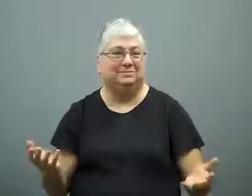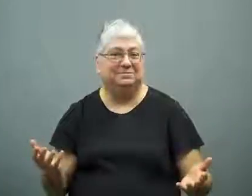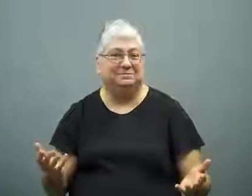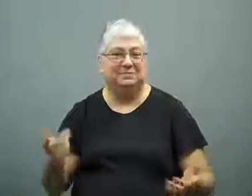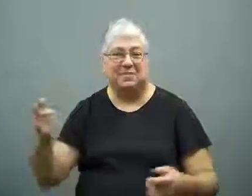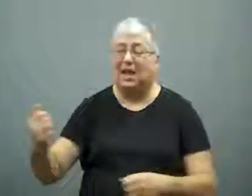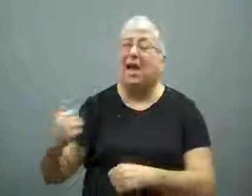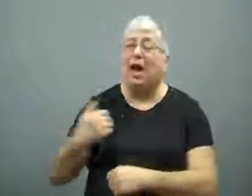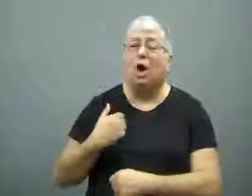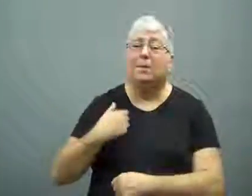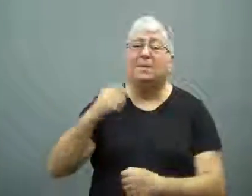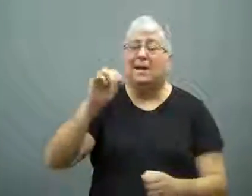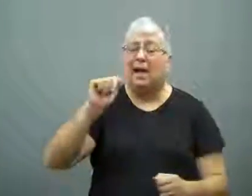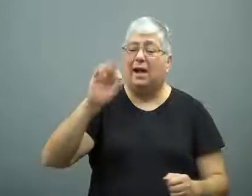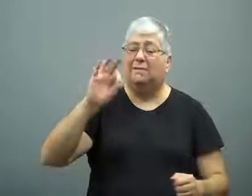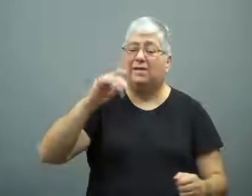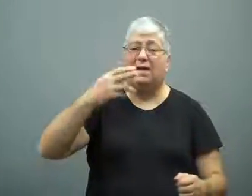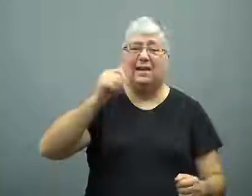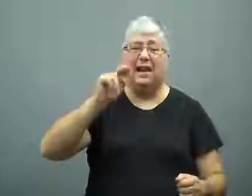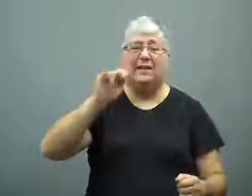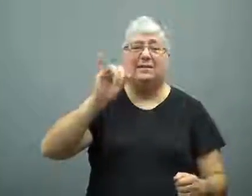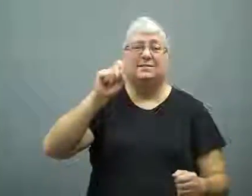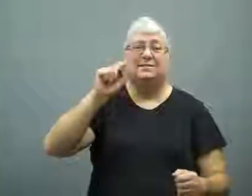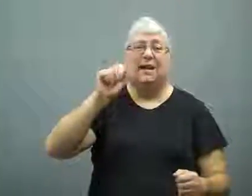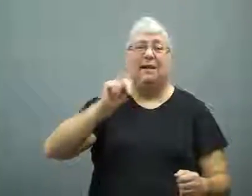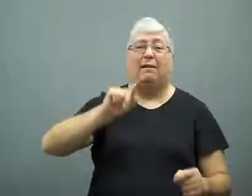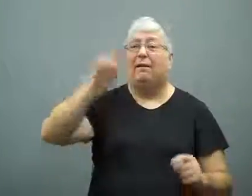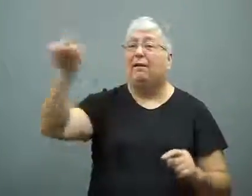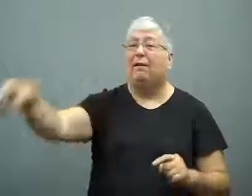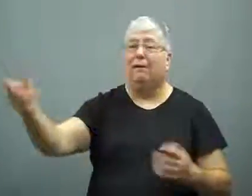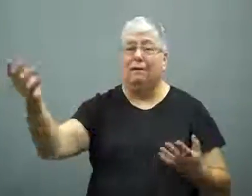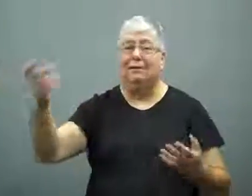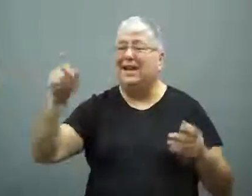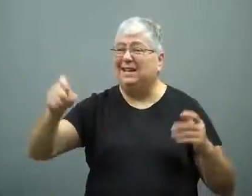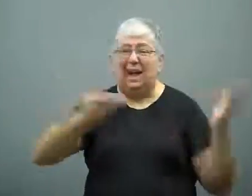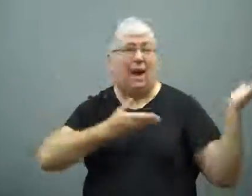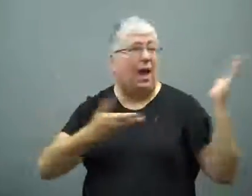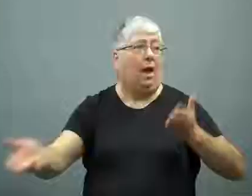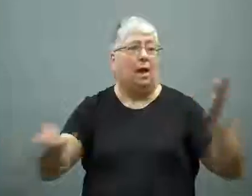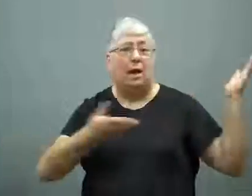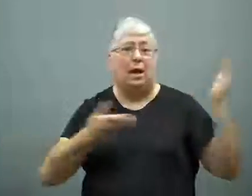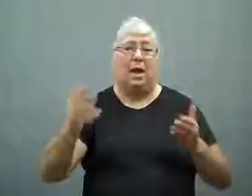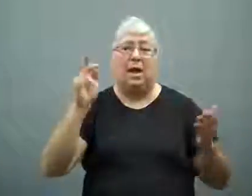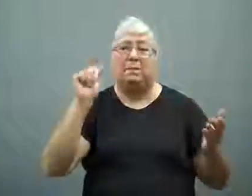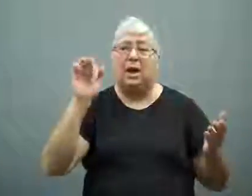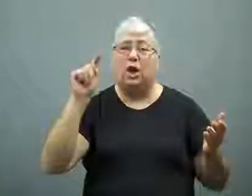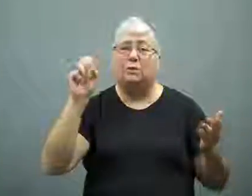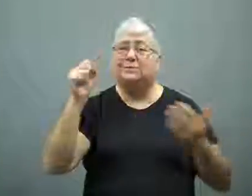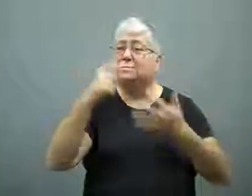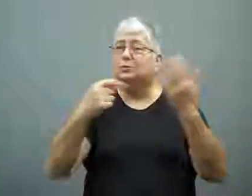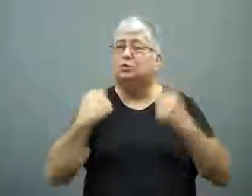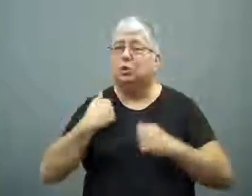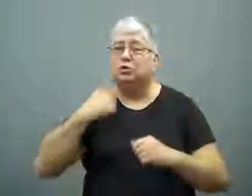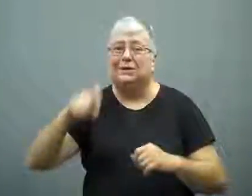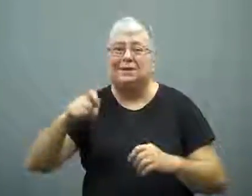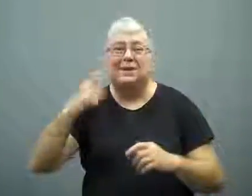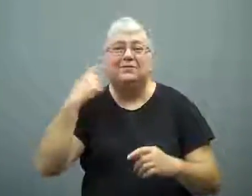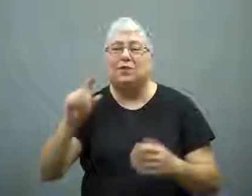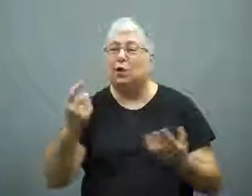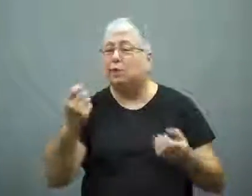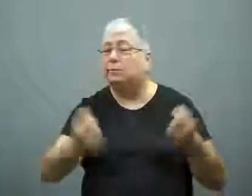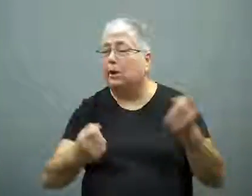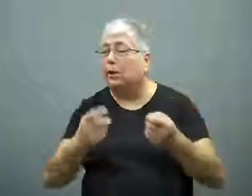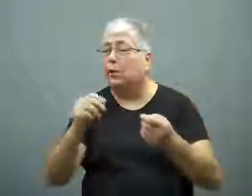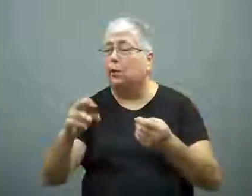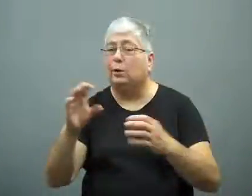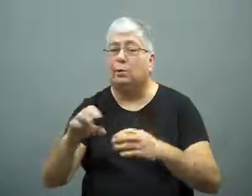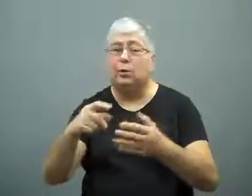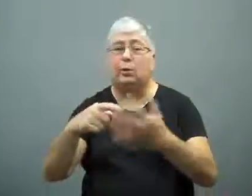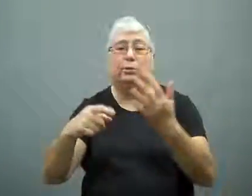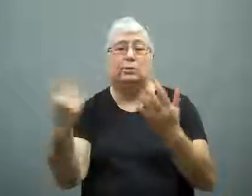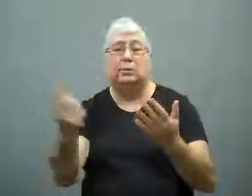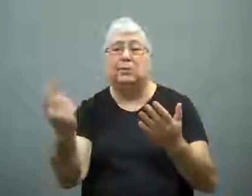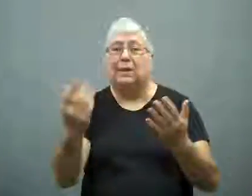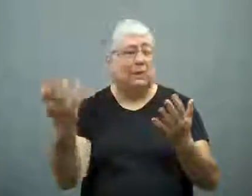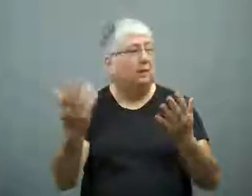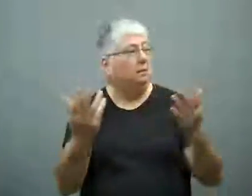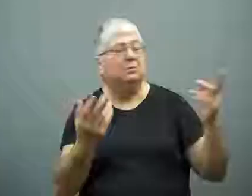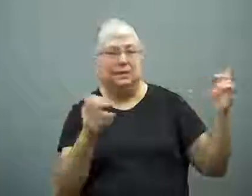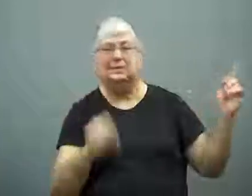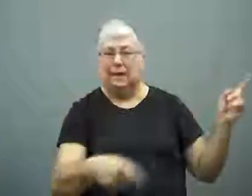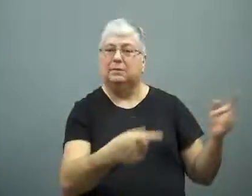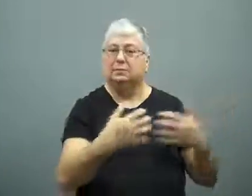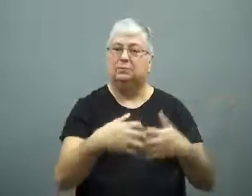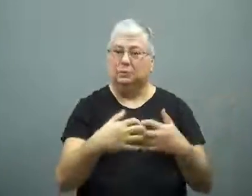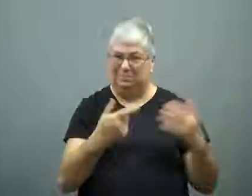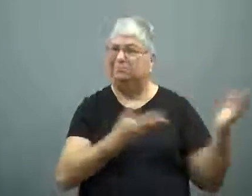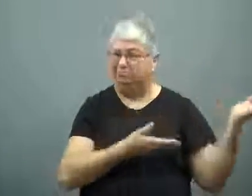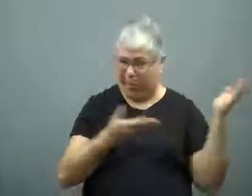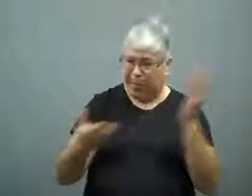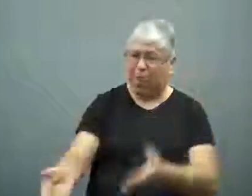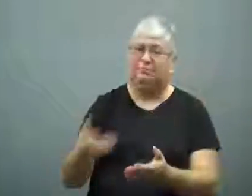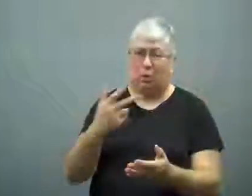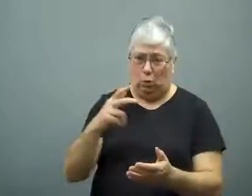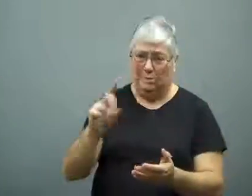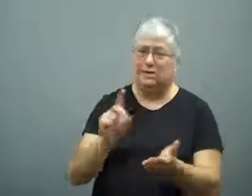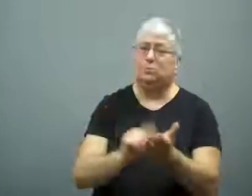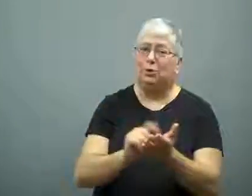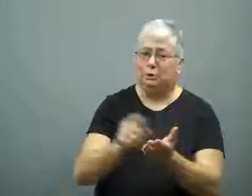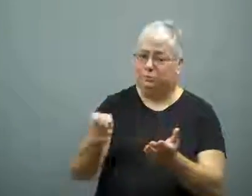In Afghanistan, the military needs parts for the soldiers for tanks and other things.